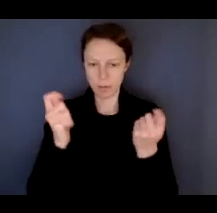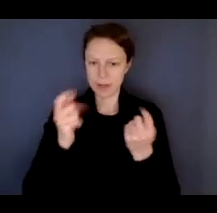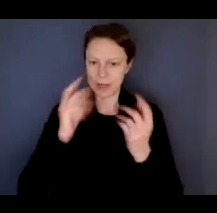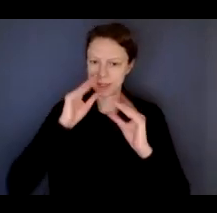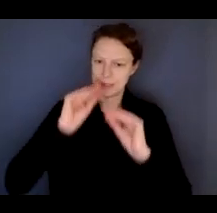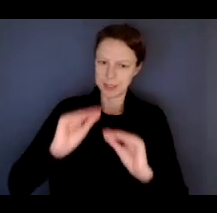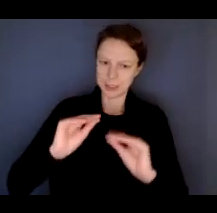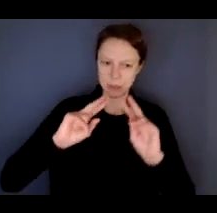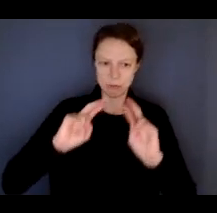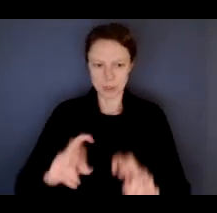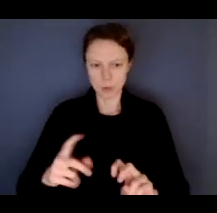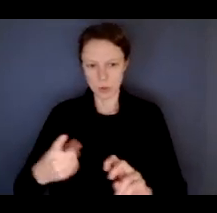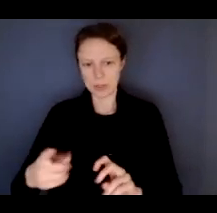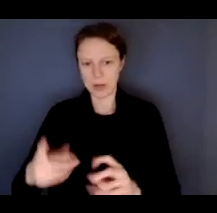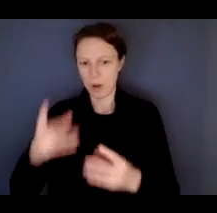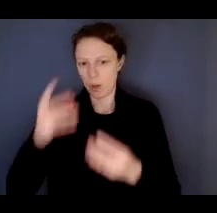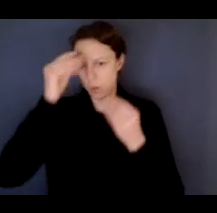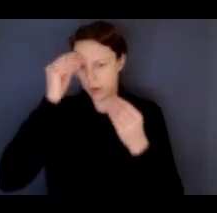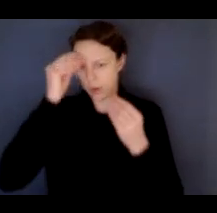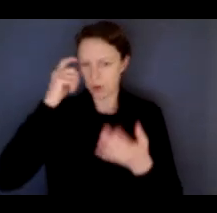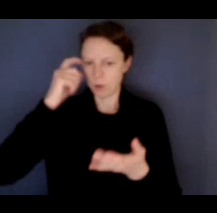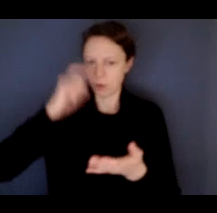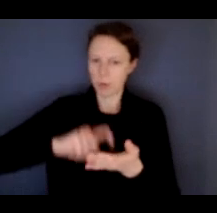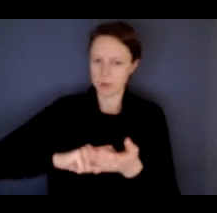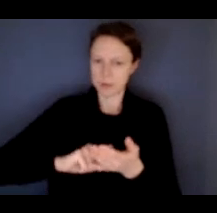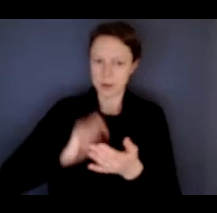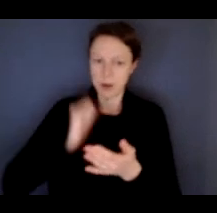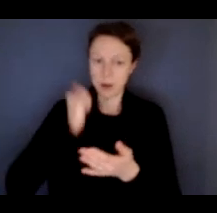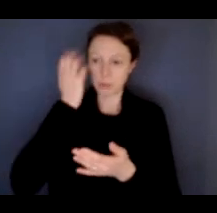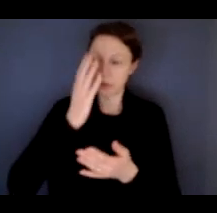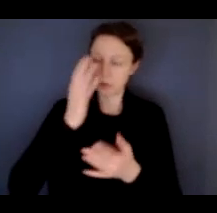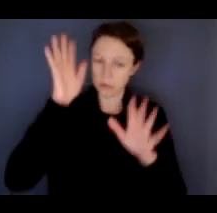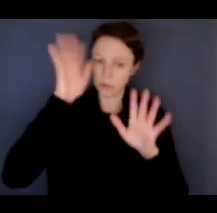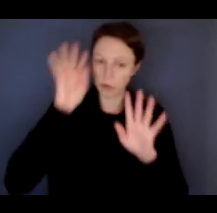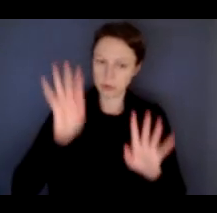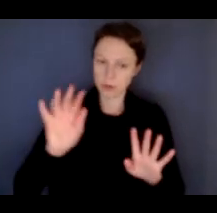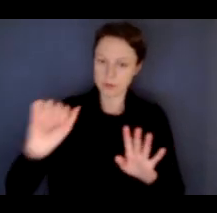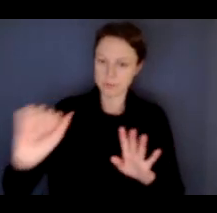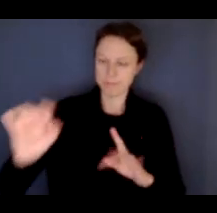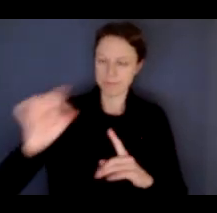and Torres Strait Islander people do play in our community and in improving our legal system.